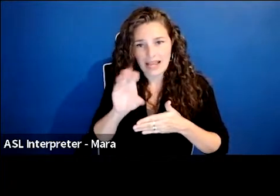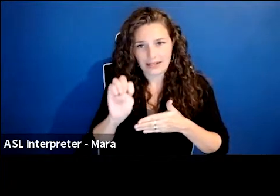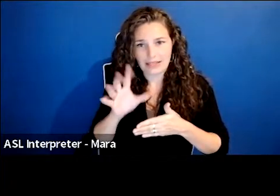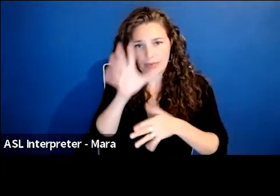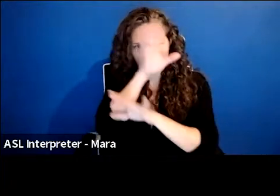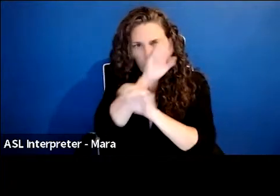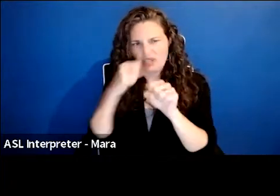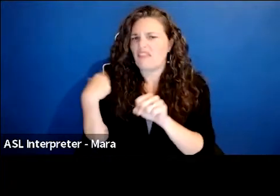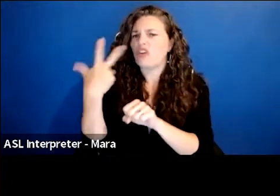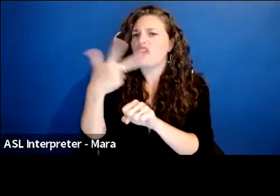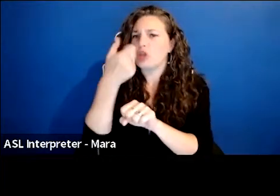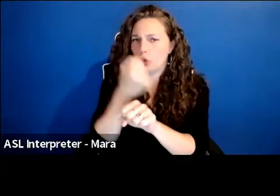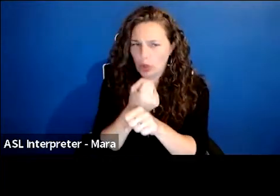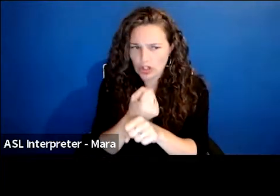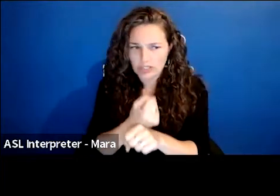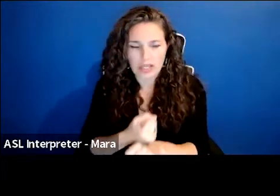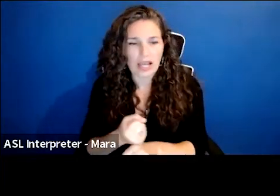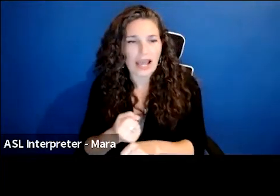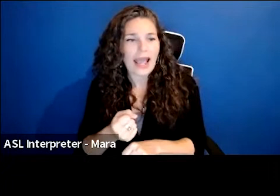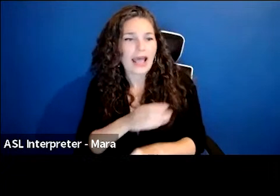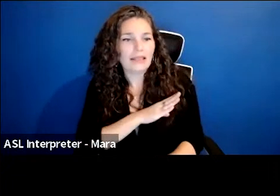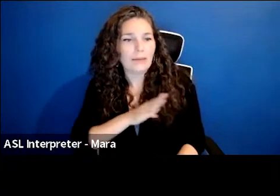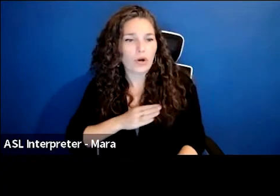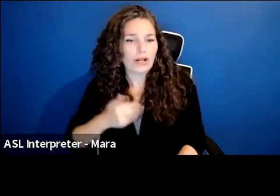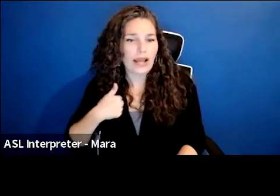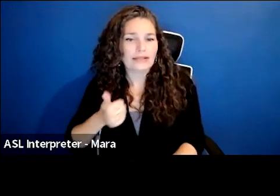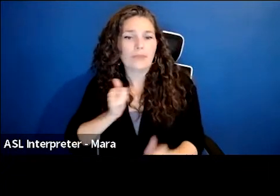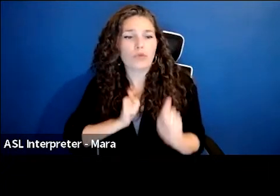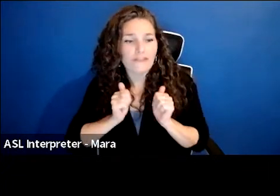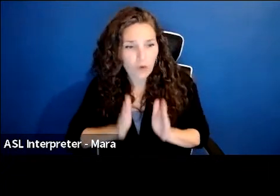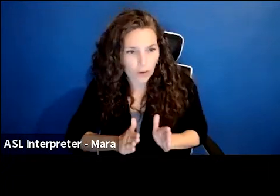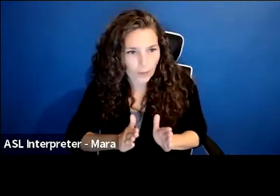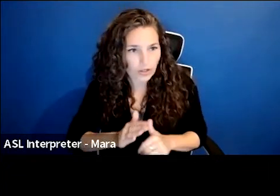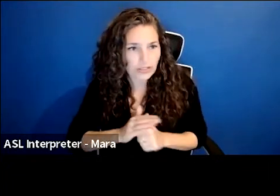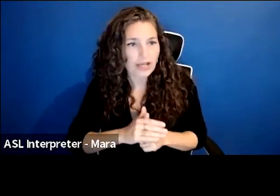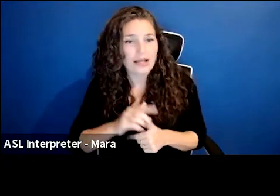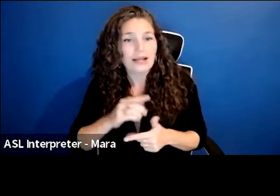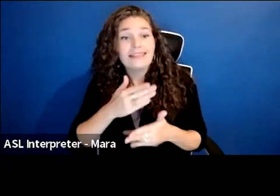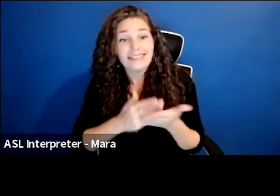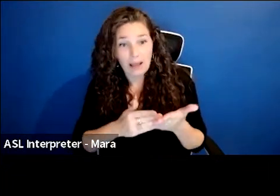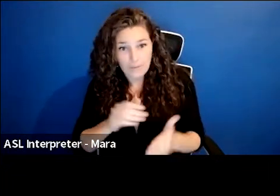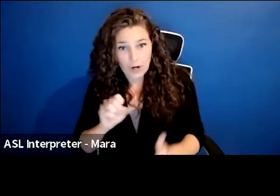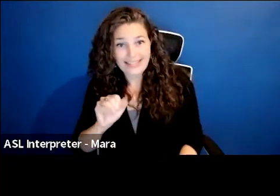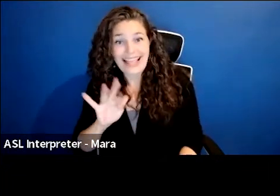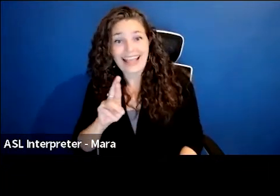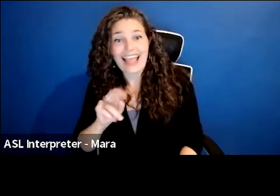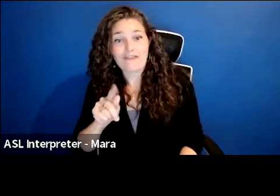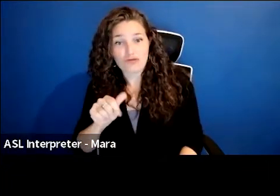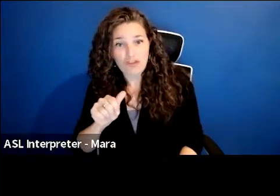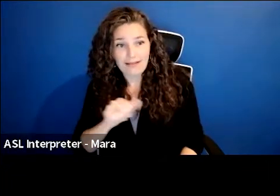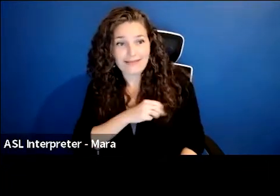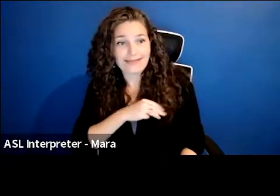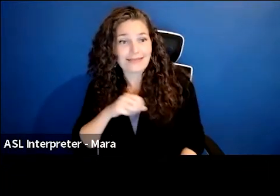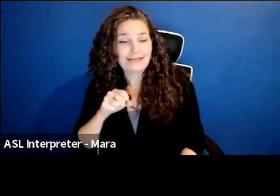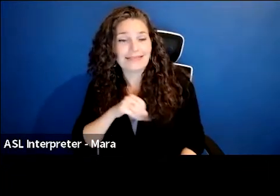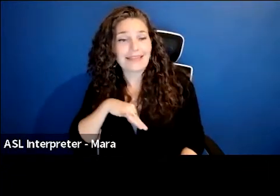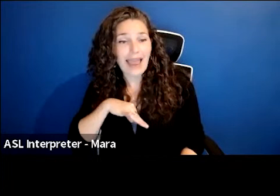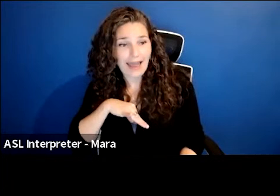And the board is comprised of performers, some SAG-AFTRA staff, some SAG-AFTRA elected officials.